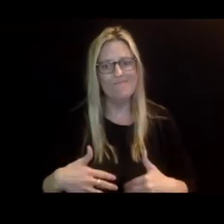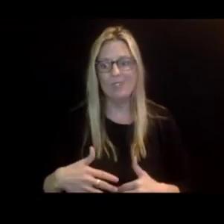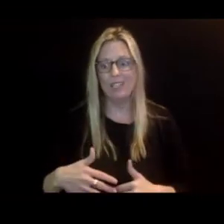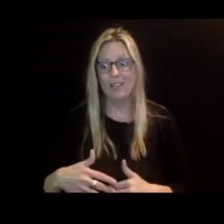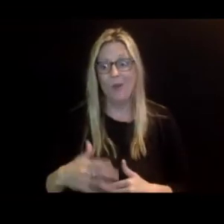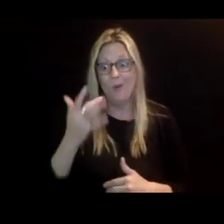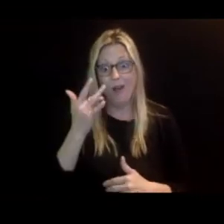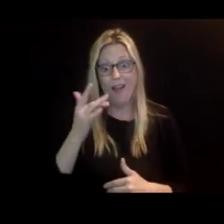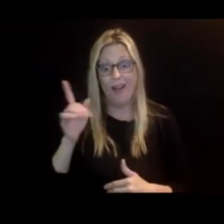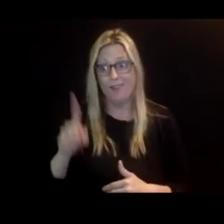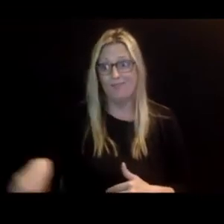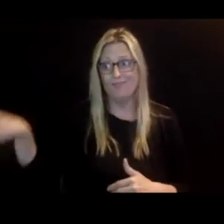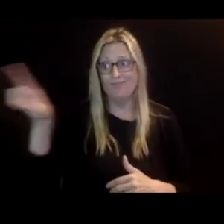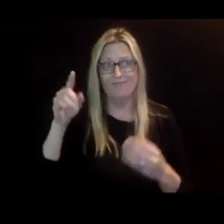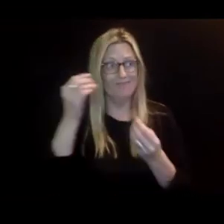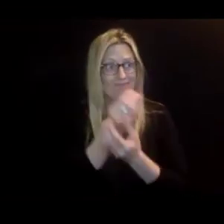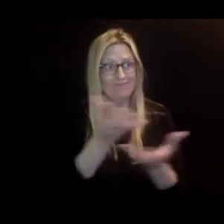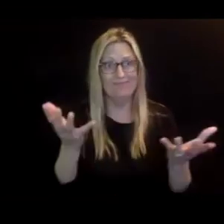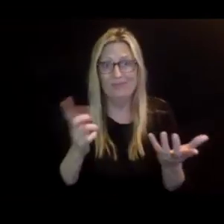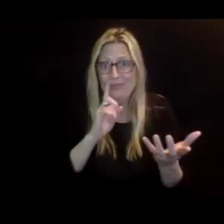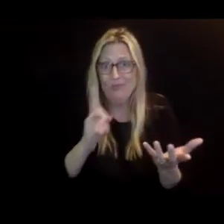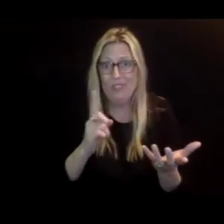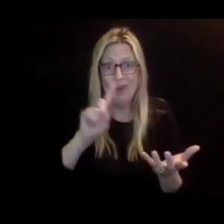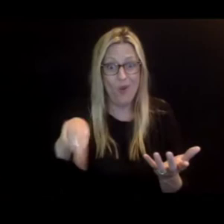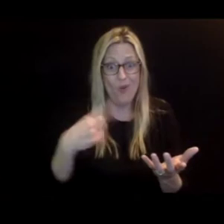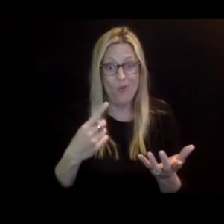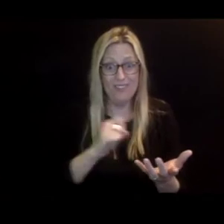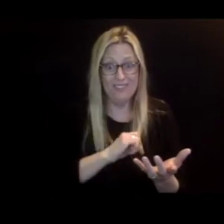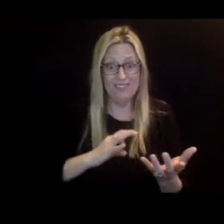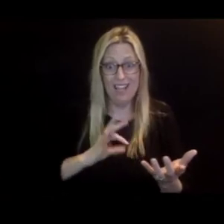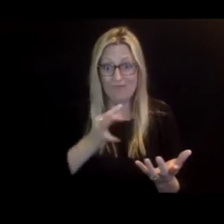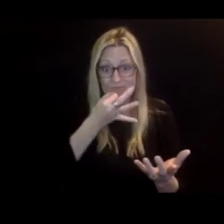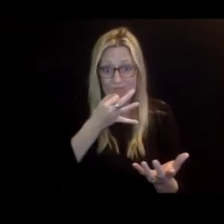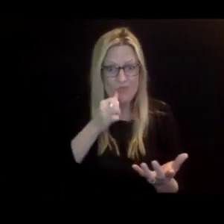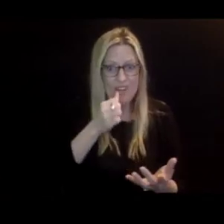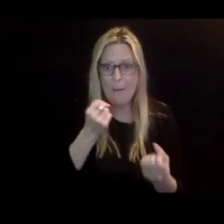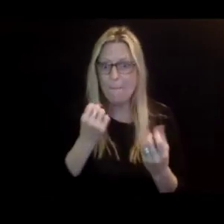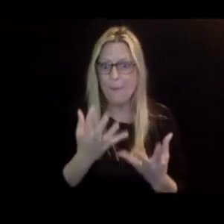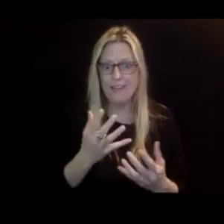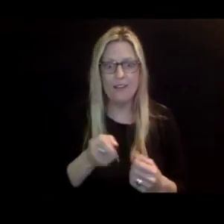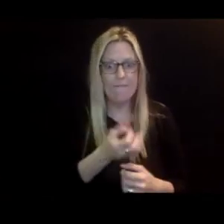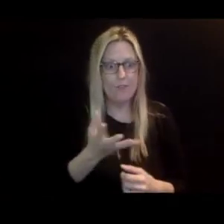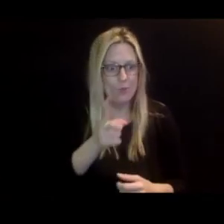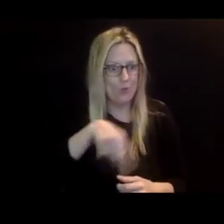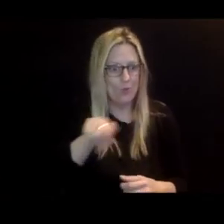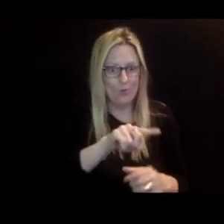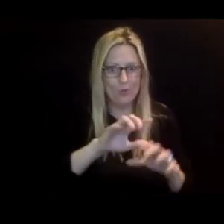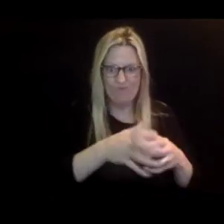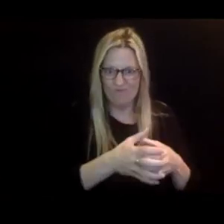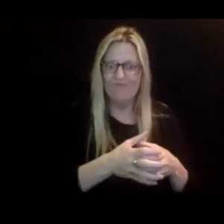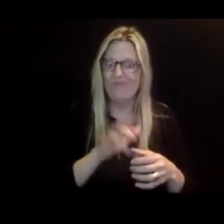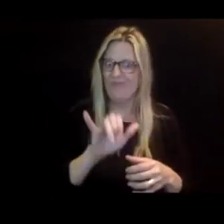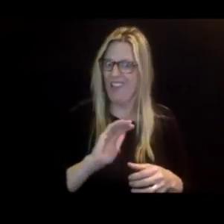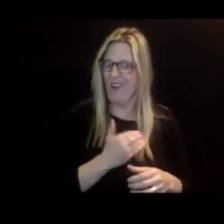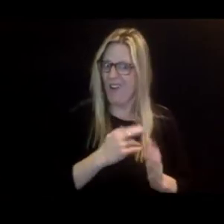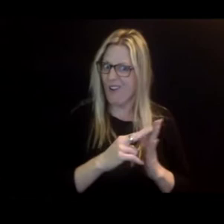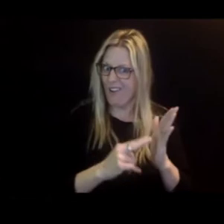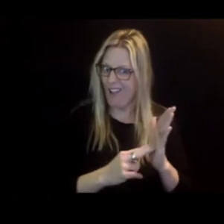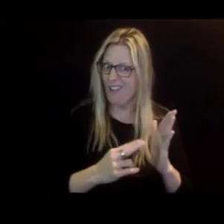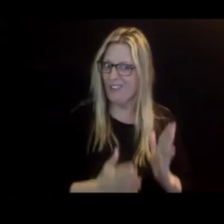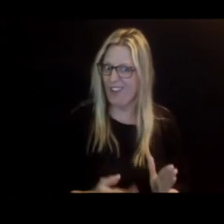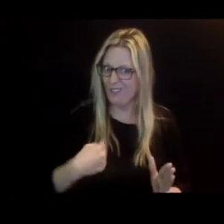have this specific skill/expertise and in that limited pool is our staff and contractors.